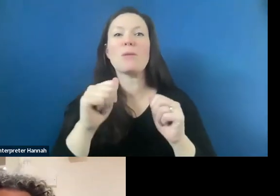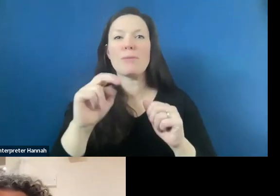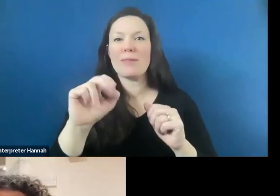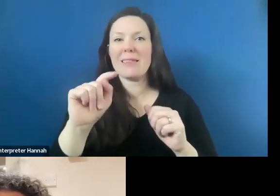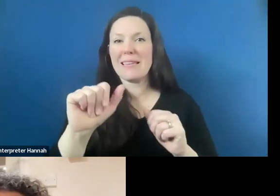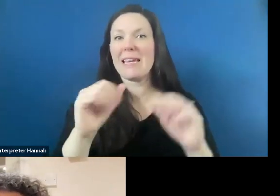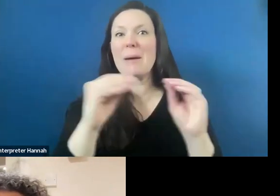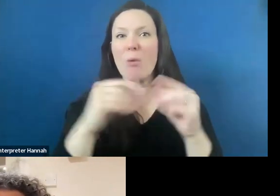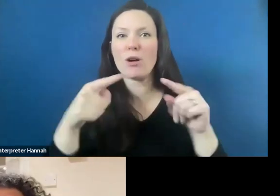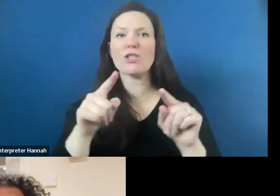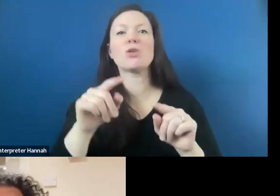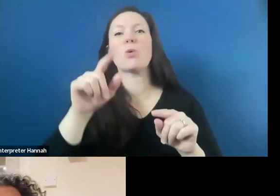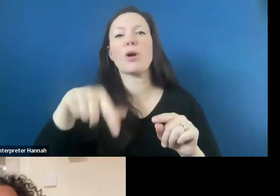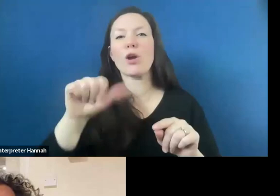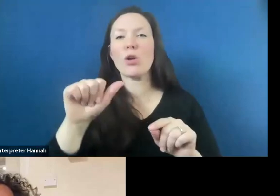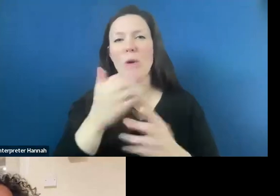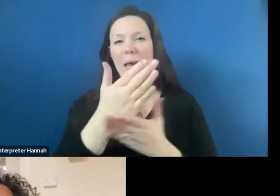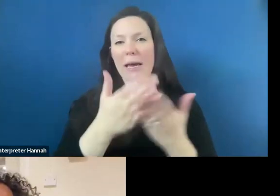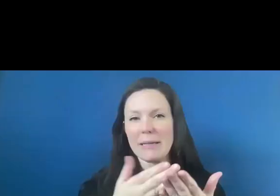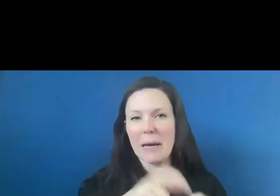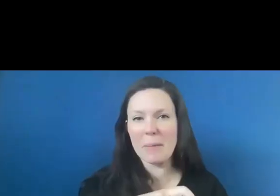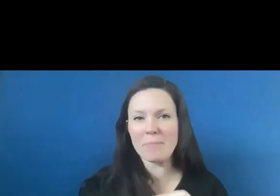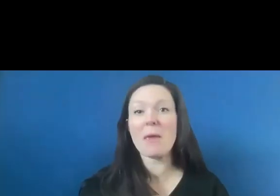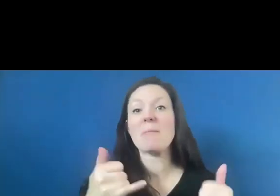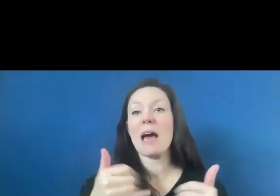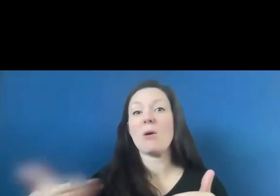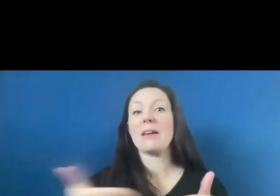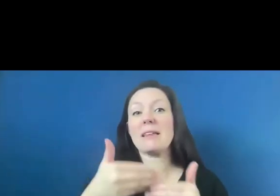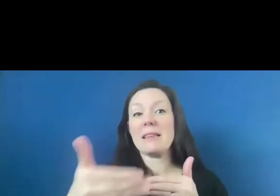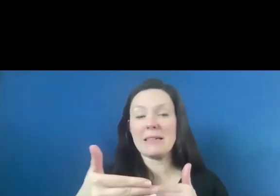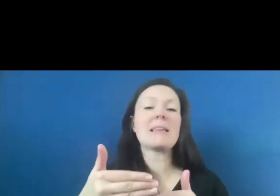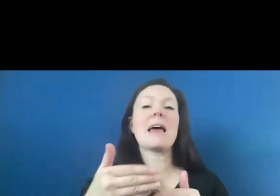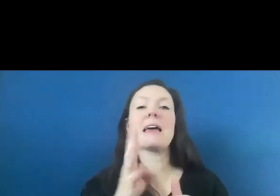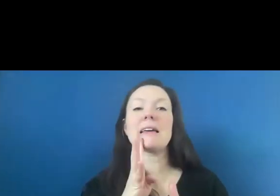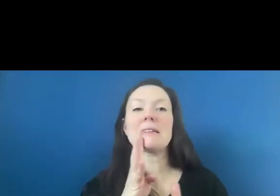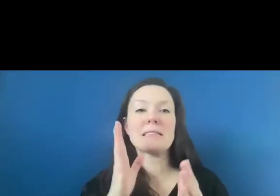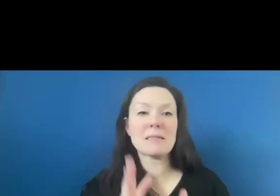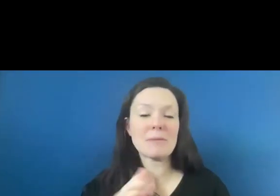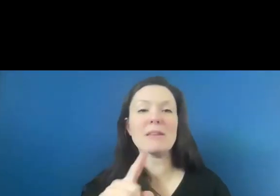But second, I want to introduce our next speaker, Zaki Mamdoo, who is an organizer, campaigner,